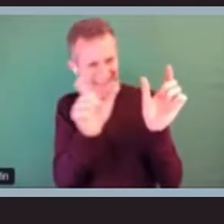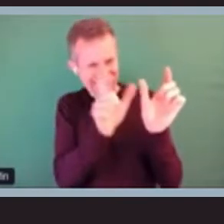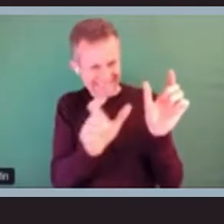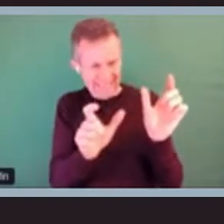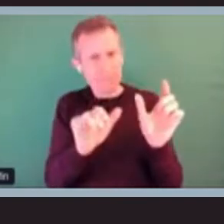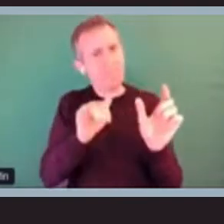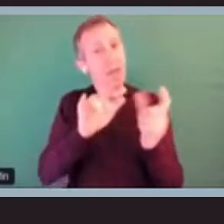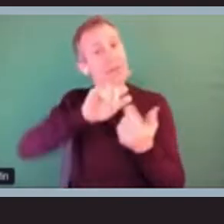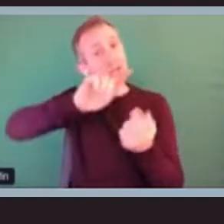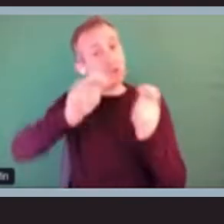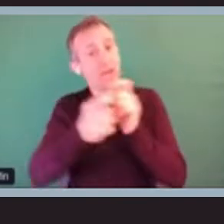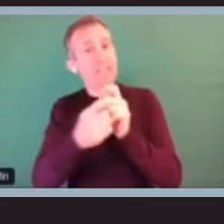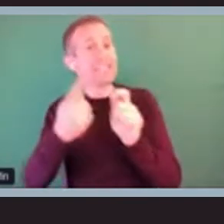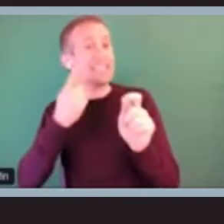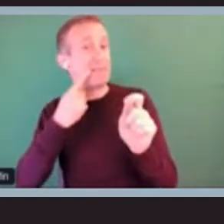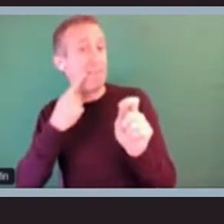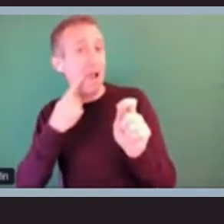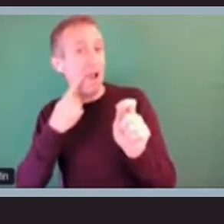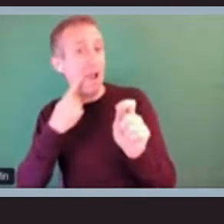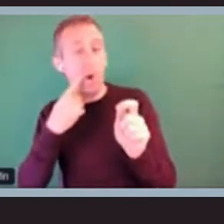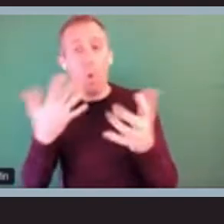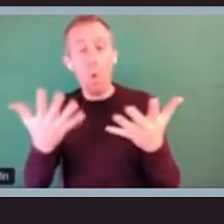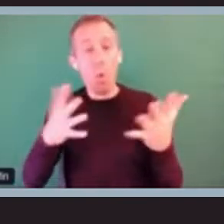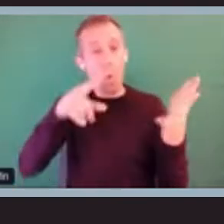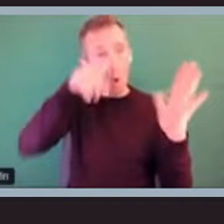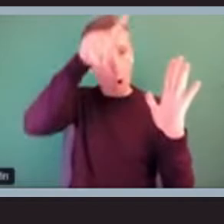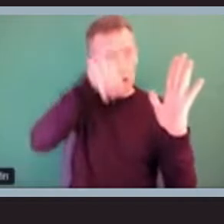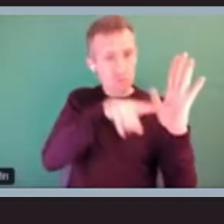• How can we simplify accessible brand palette colour choices?